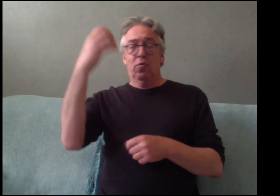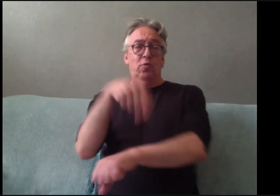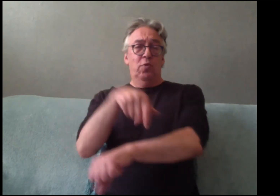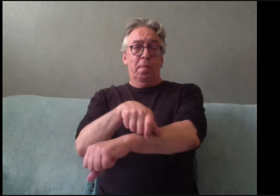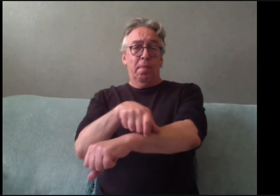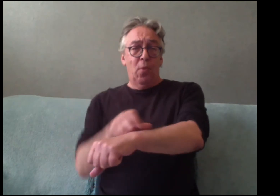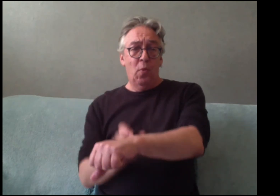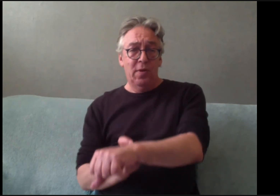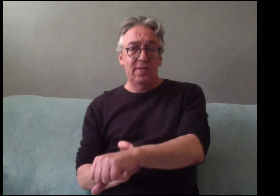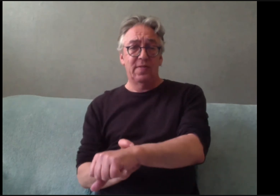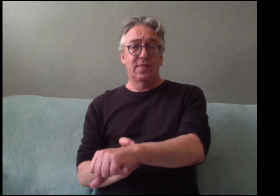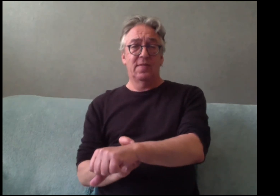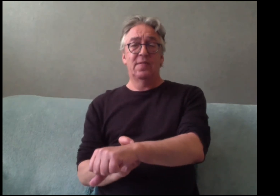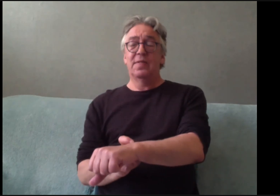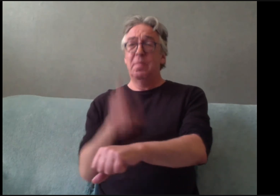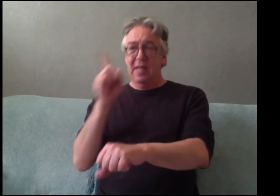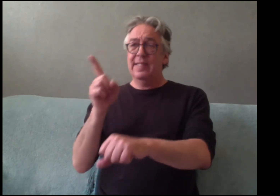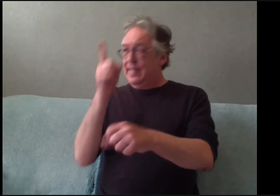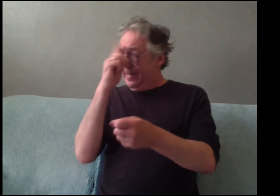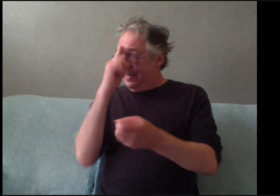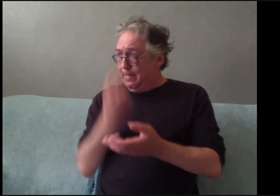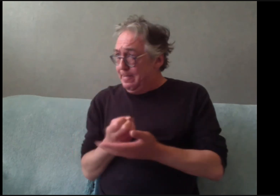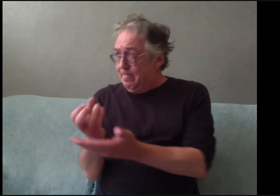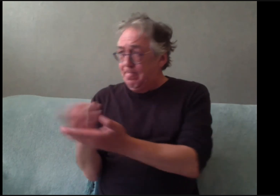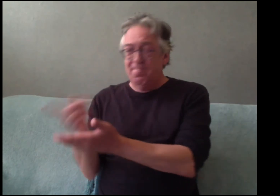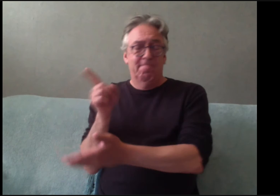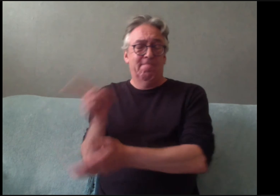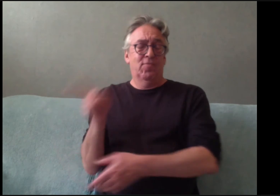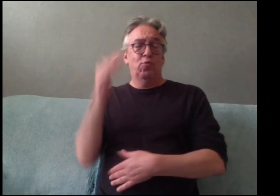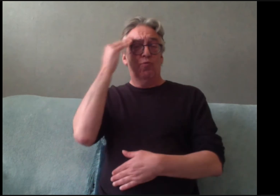It should be noted that countries where such measures were adopted